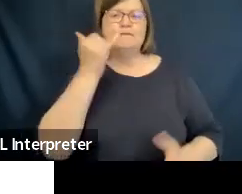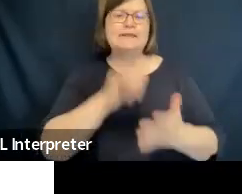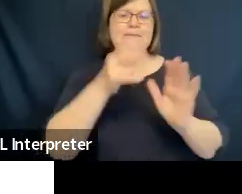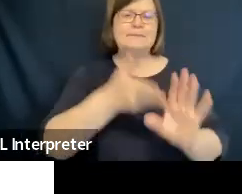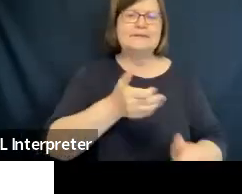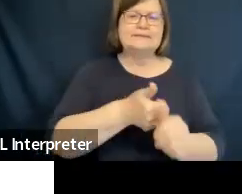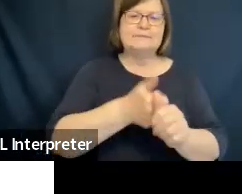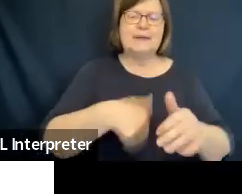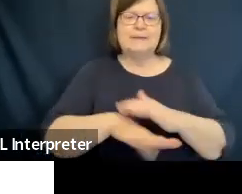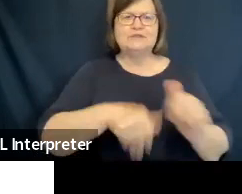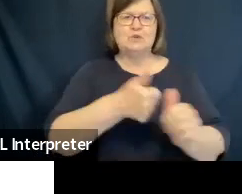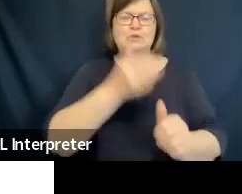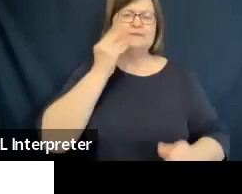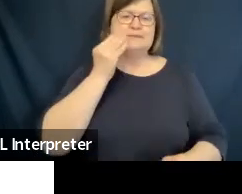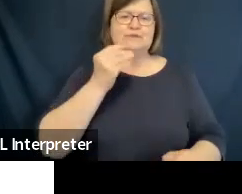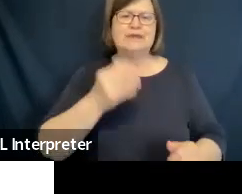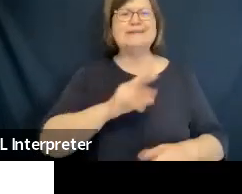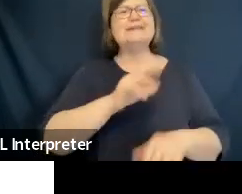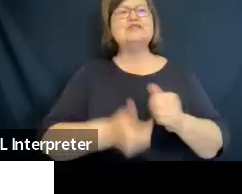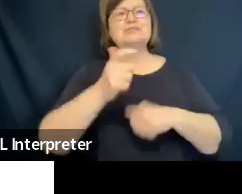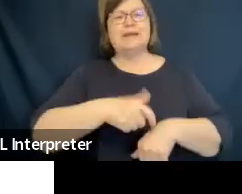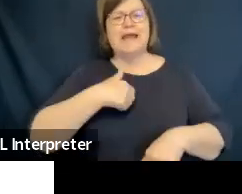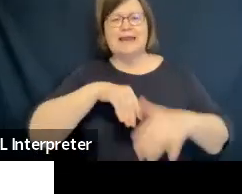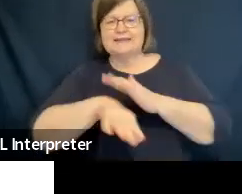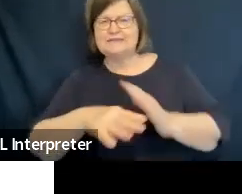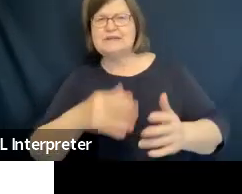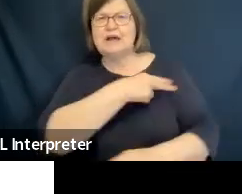based on their own experiences typically had access to hospital services or if there were